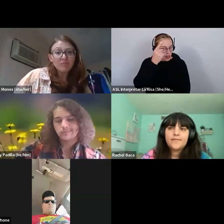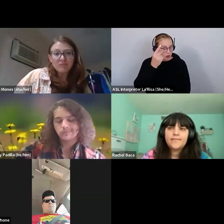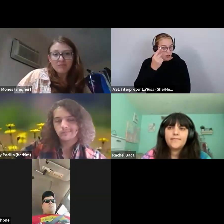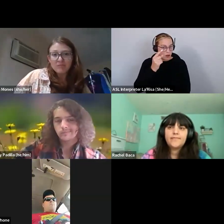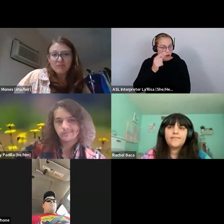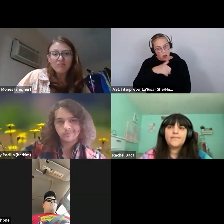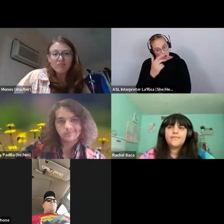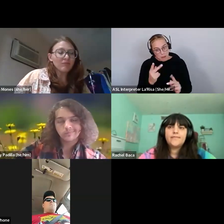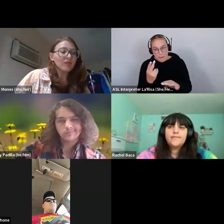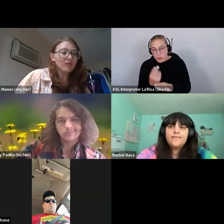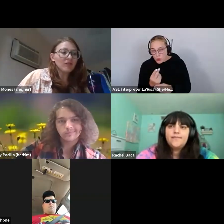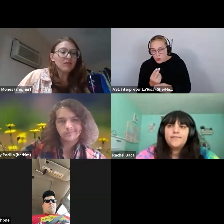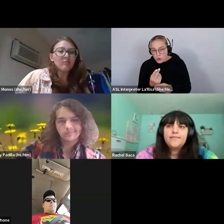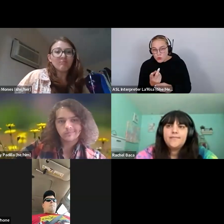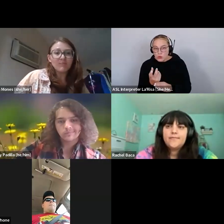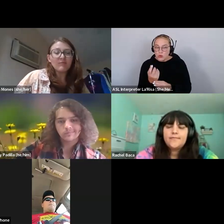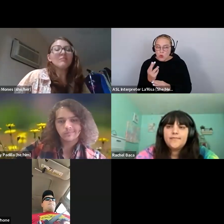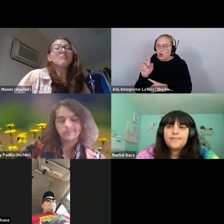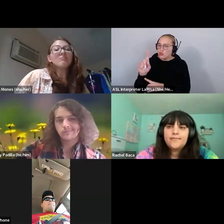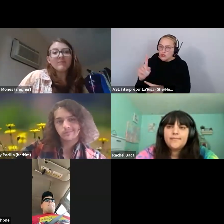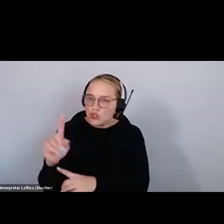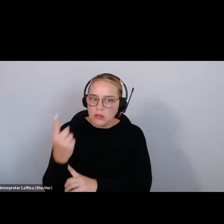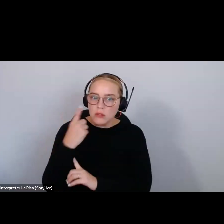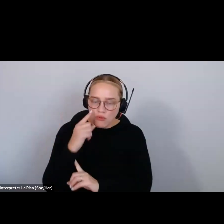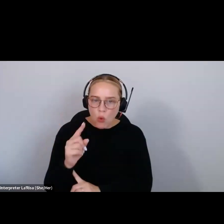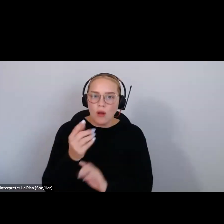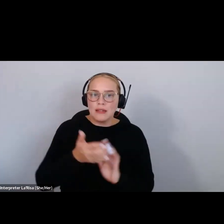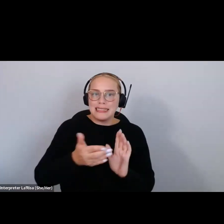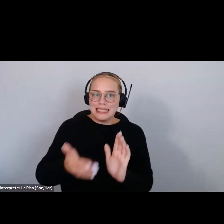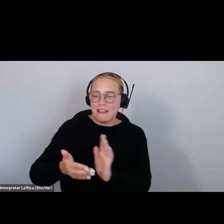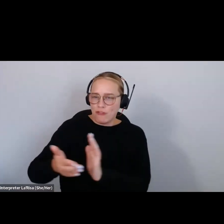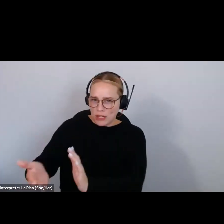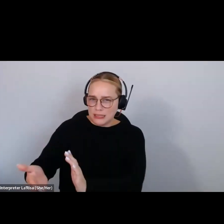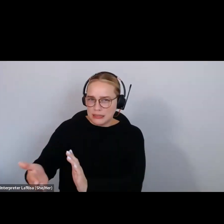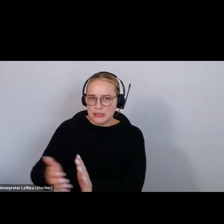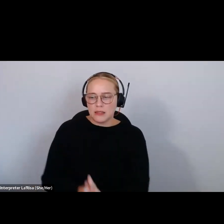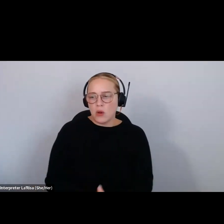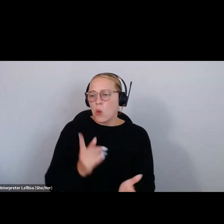That is a perfect factor we would need to consider.